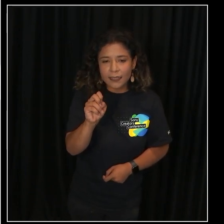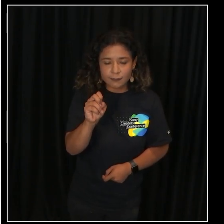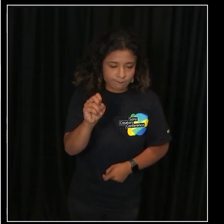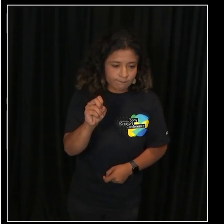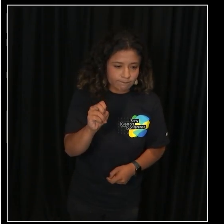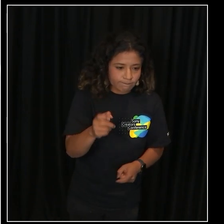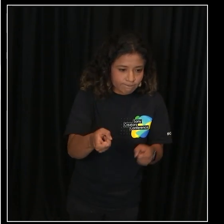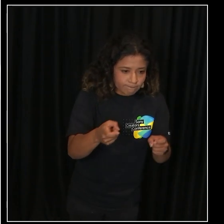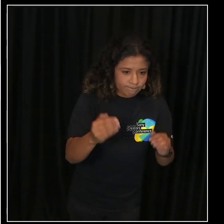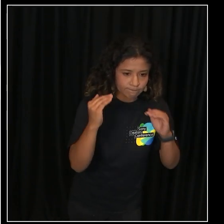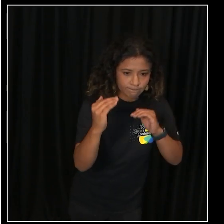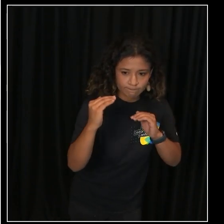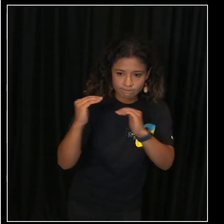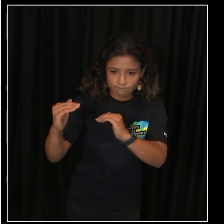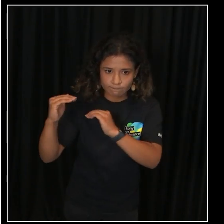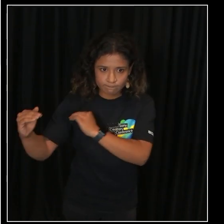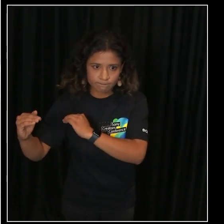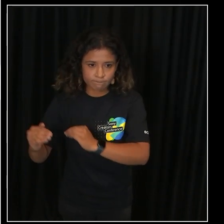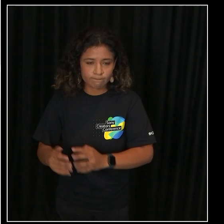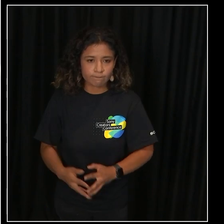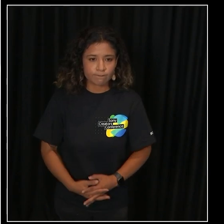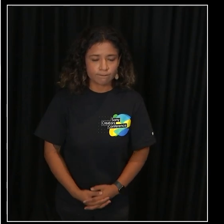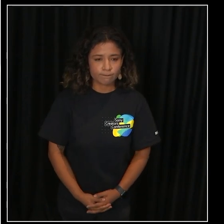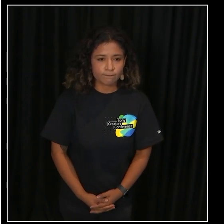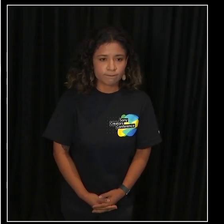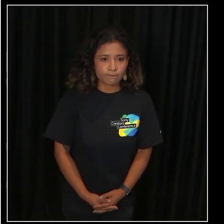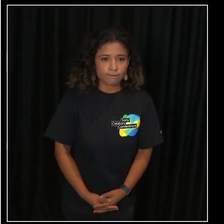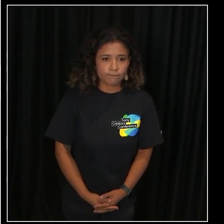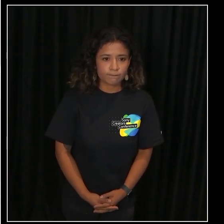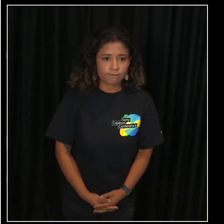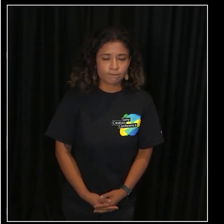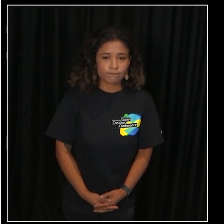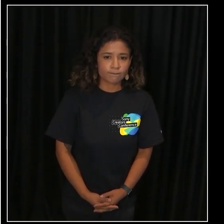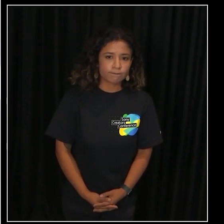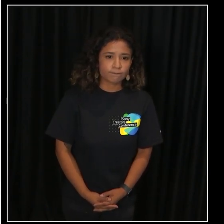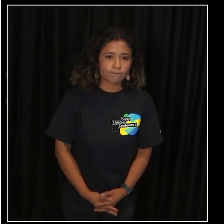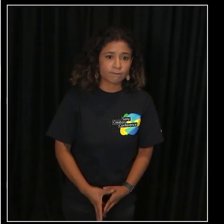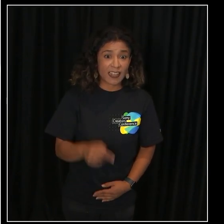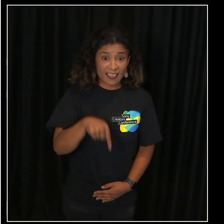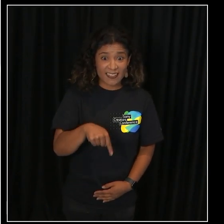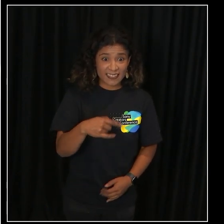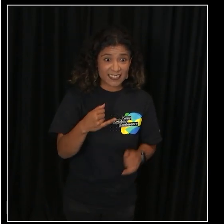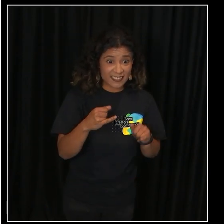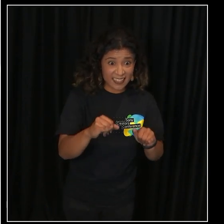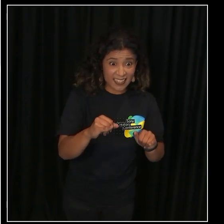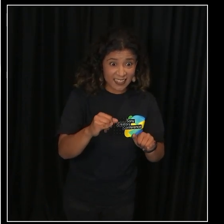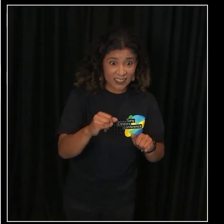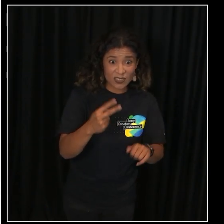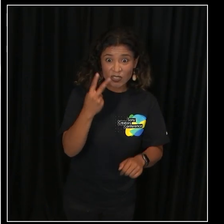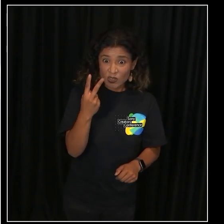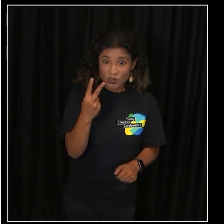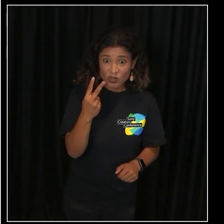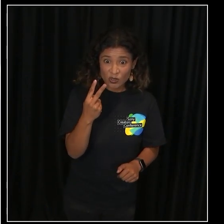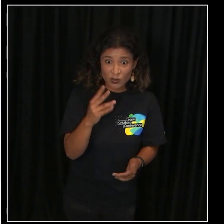or just iterate on them. I guess that's part and parcel of that. And lastly, this one is actually stale because there are two text-to-material papers this week,